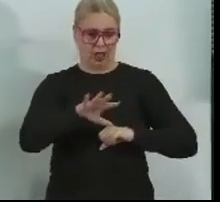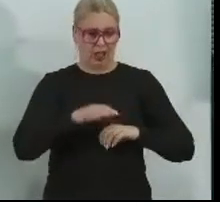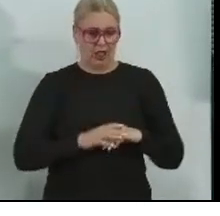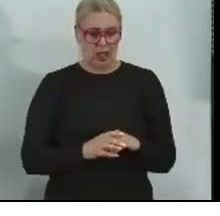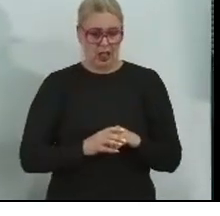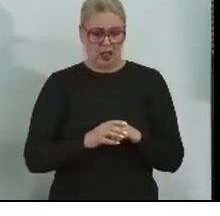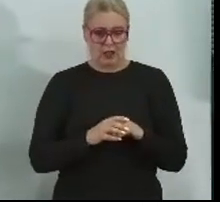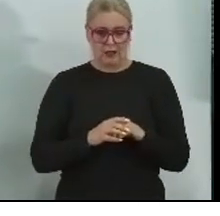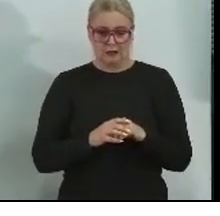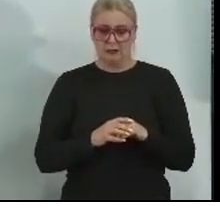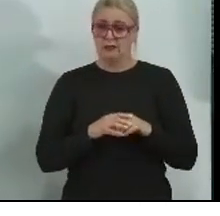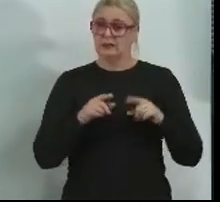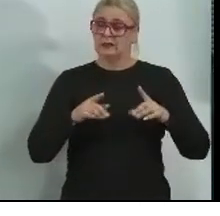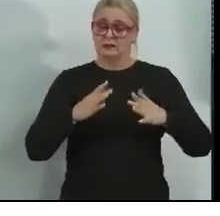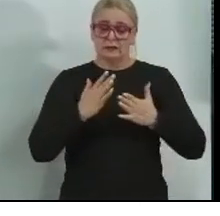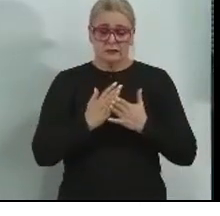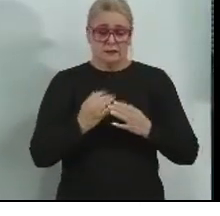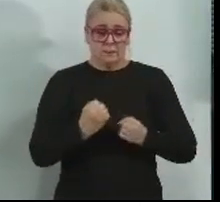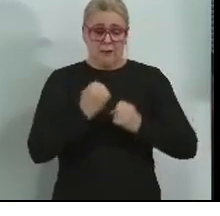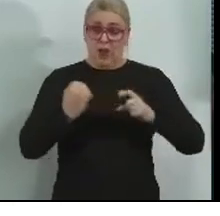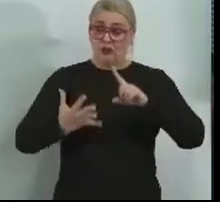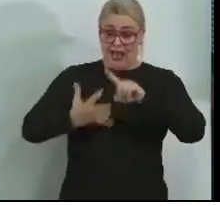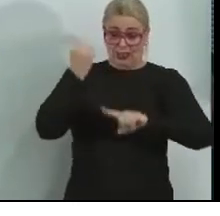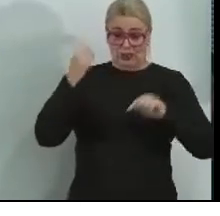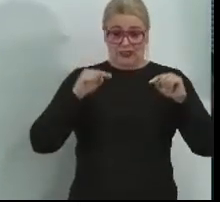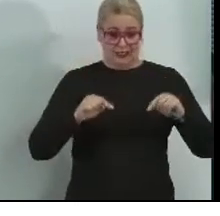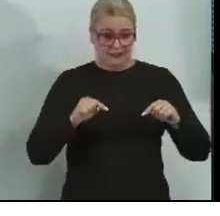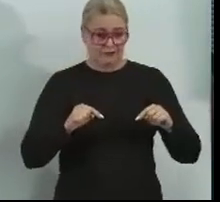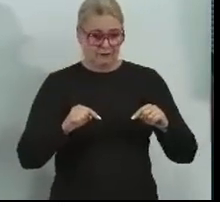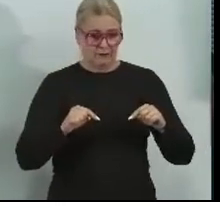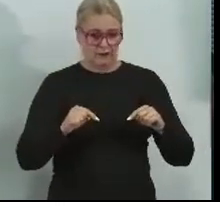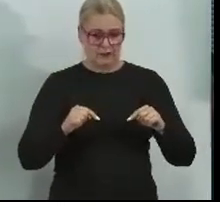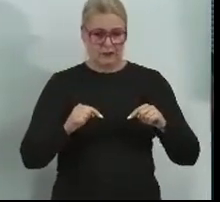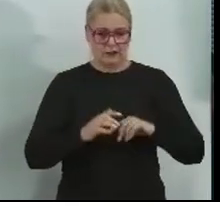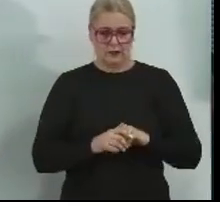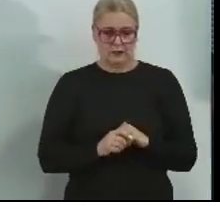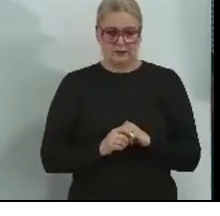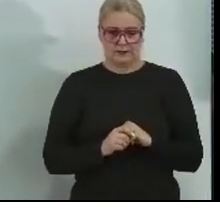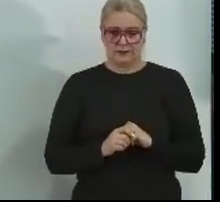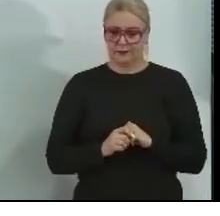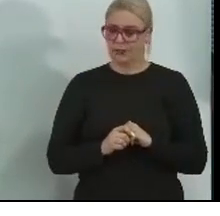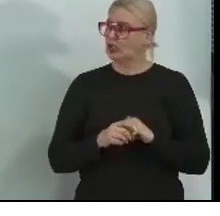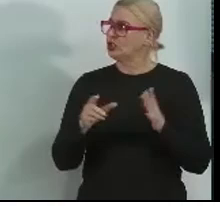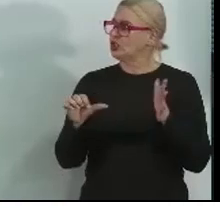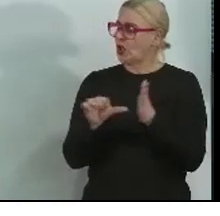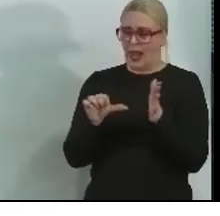but I'm always in up for the spicy. No, the reality is like the, the team